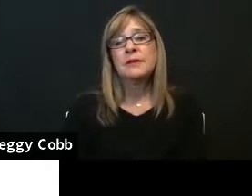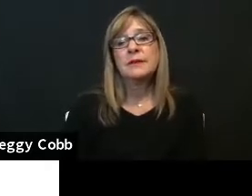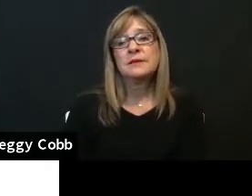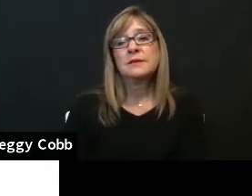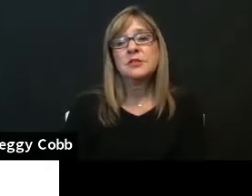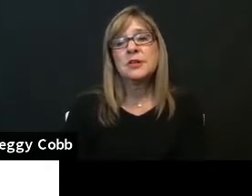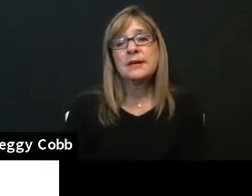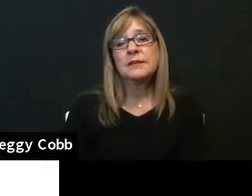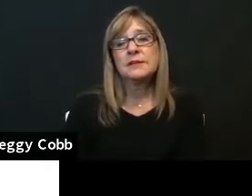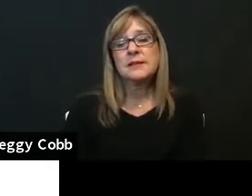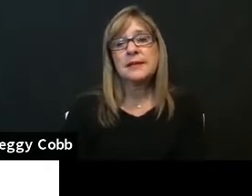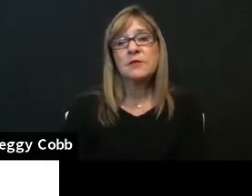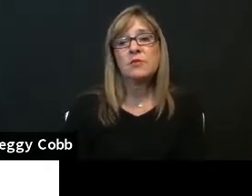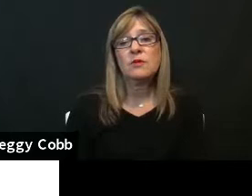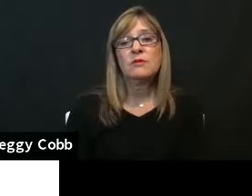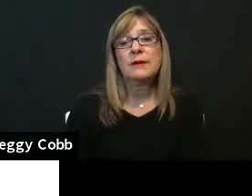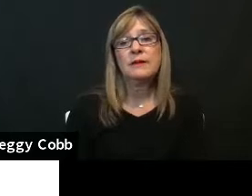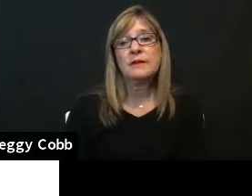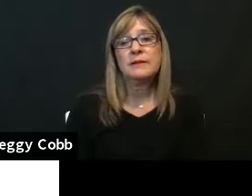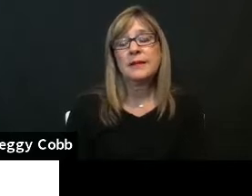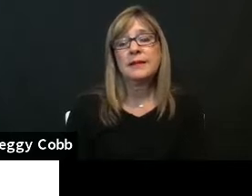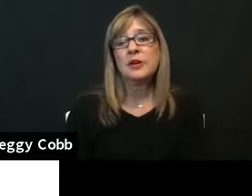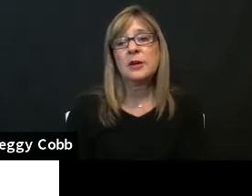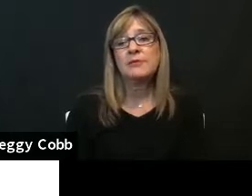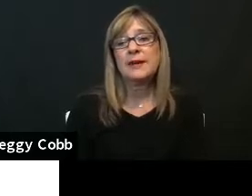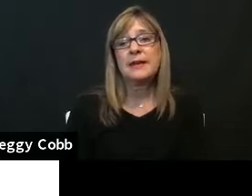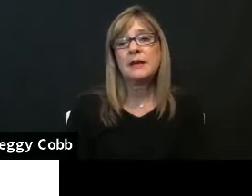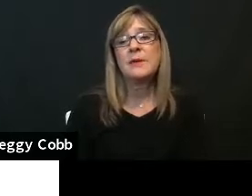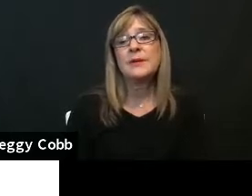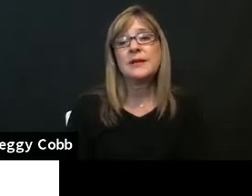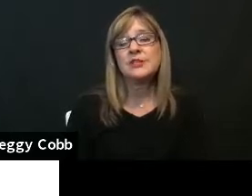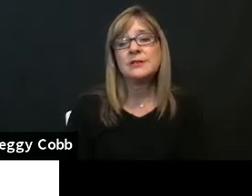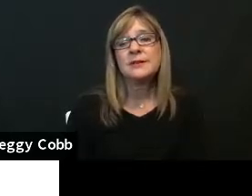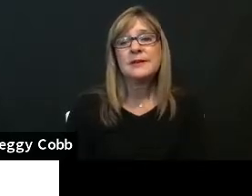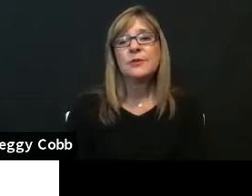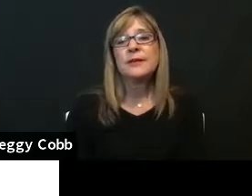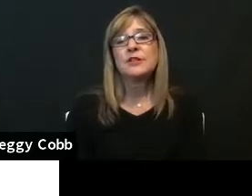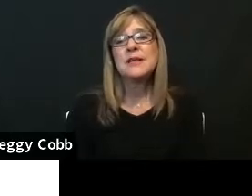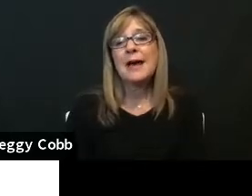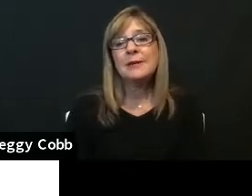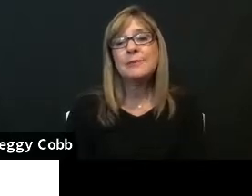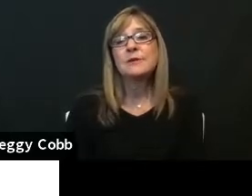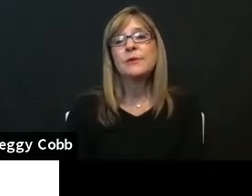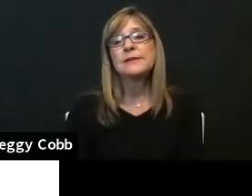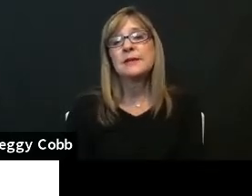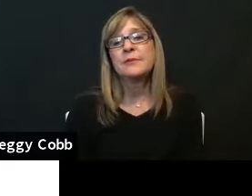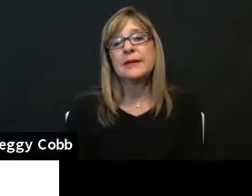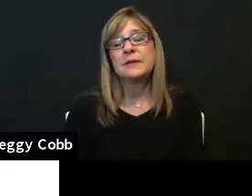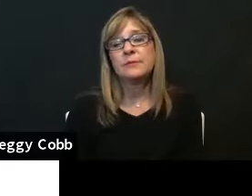and that the child is saying, well they're not providing accommodation. Well they could type, we tell them that